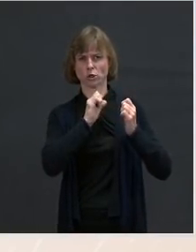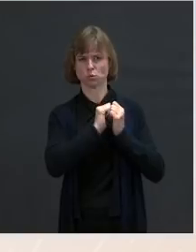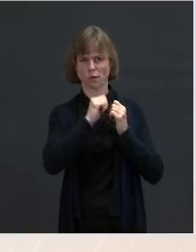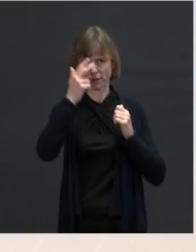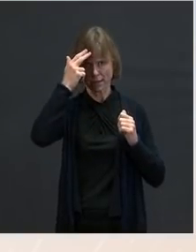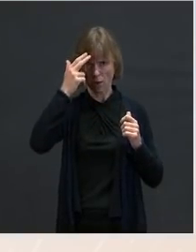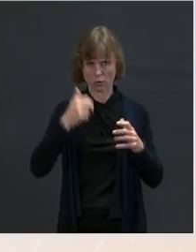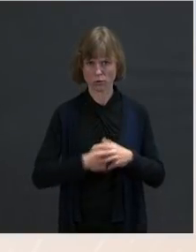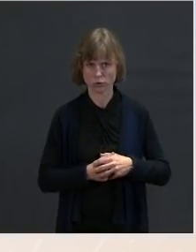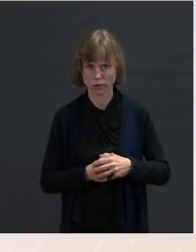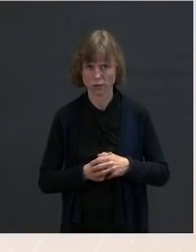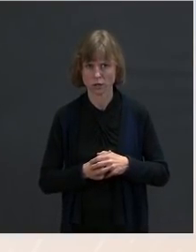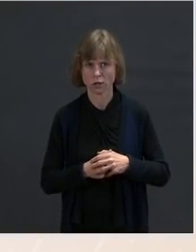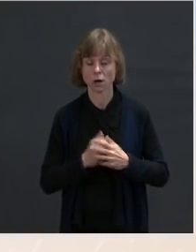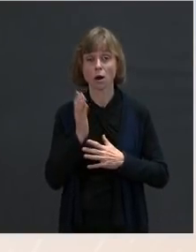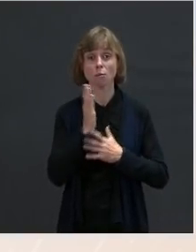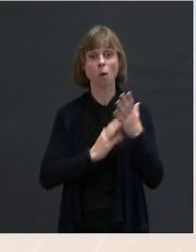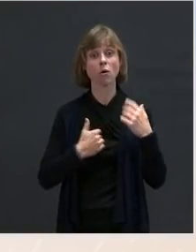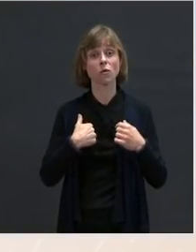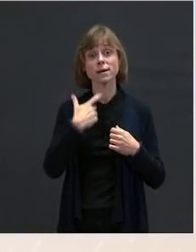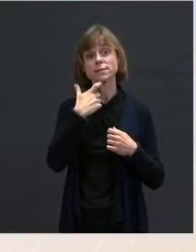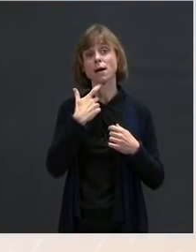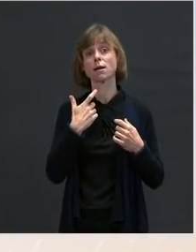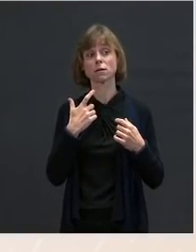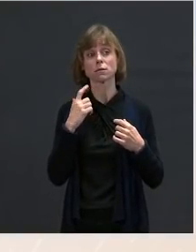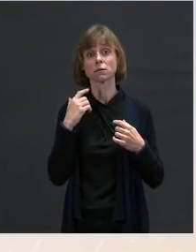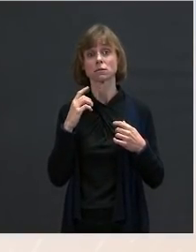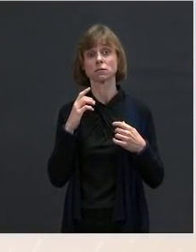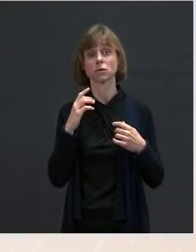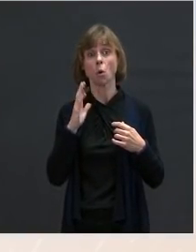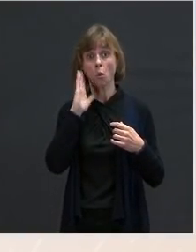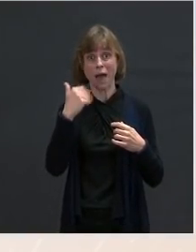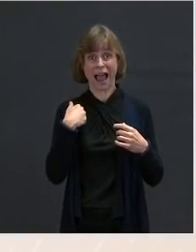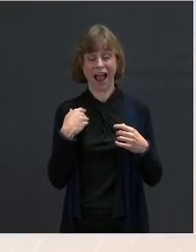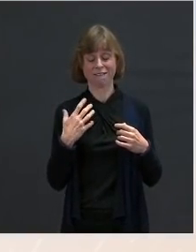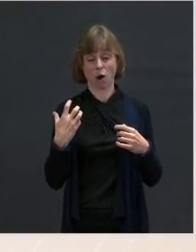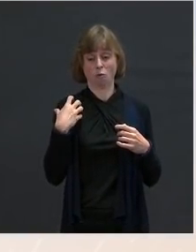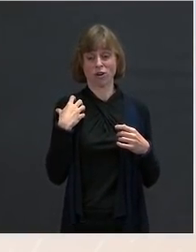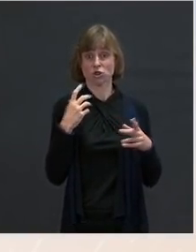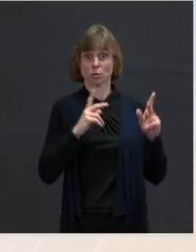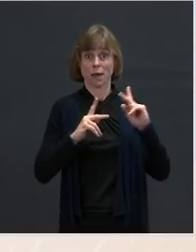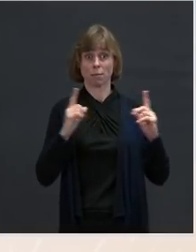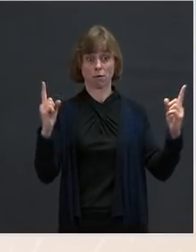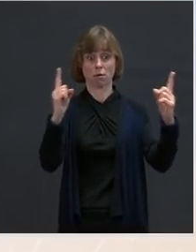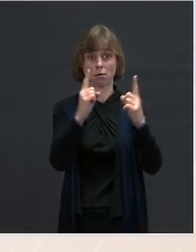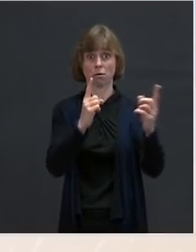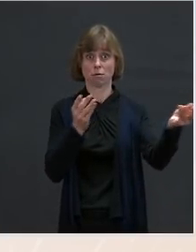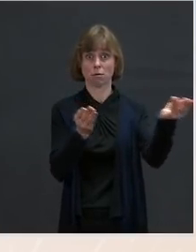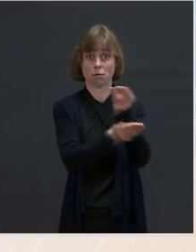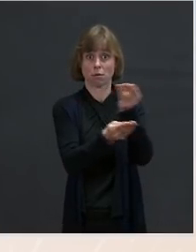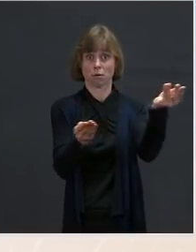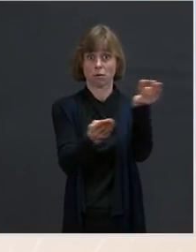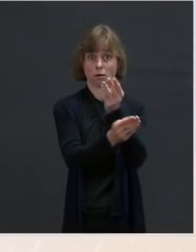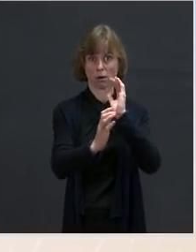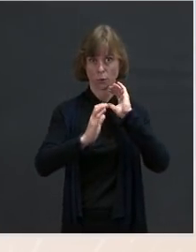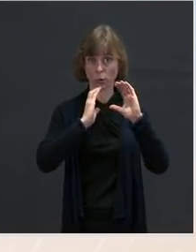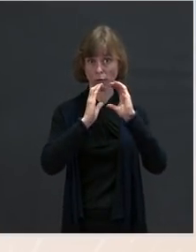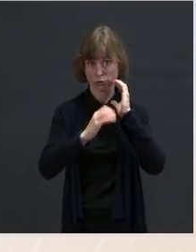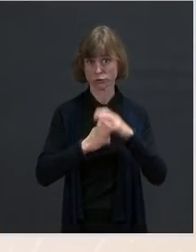was that we will have officials communicate from counterpart to counterpart, and that means -- as you may know, last week,